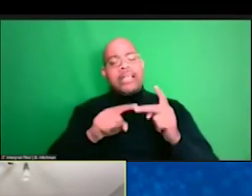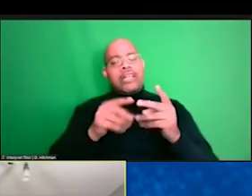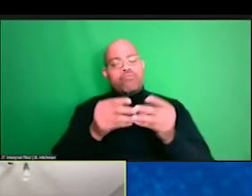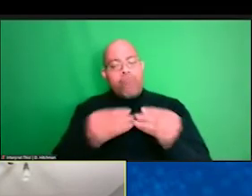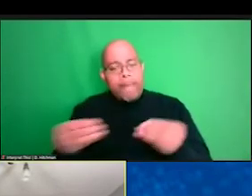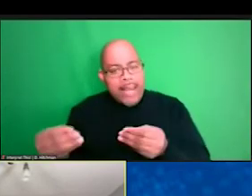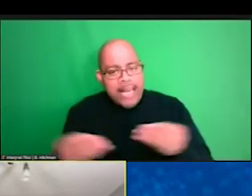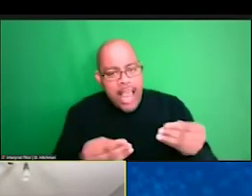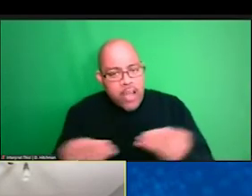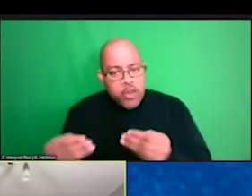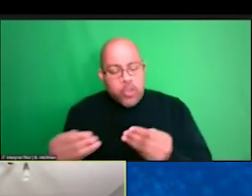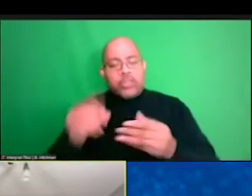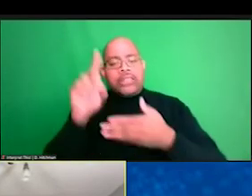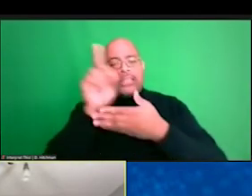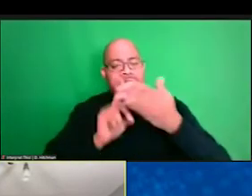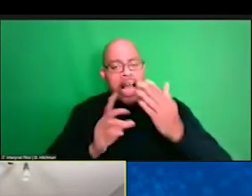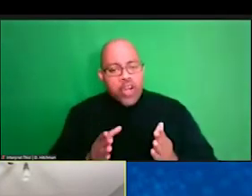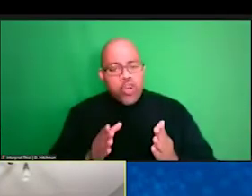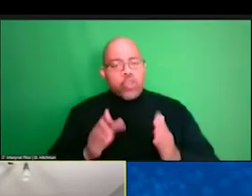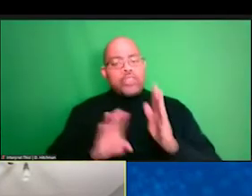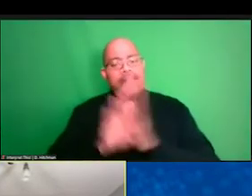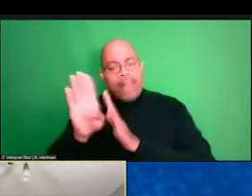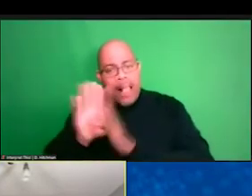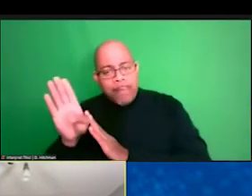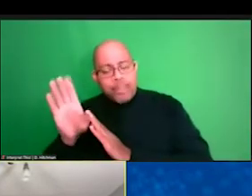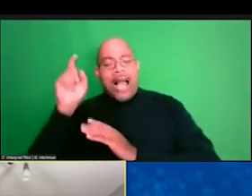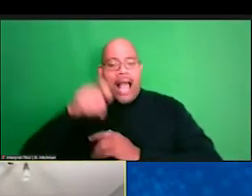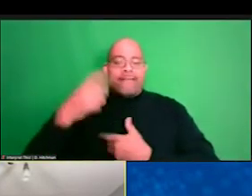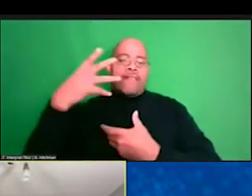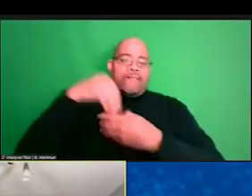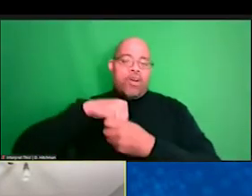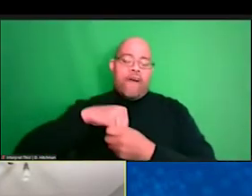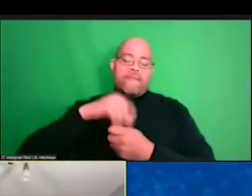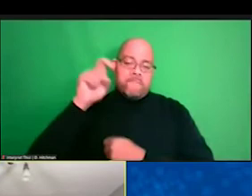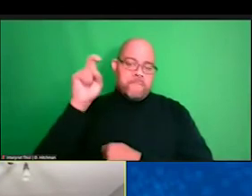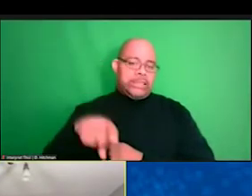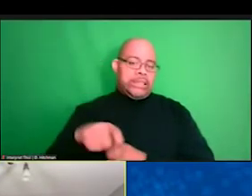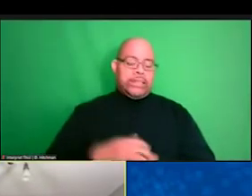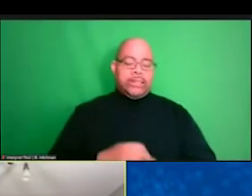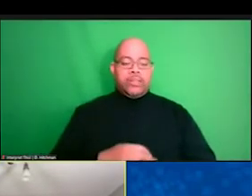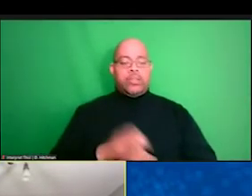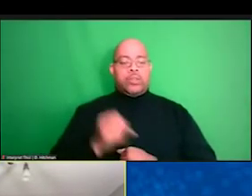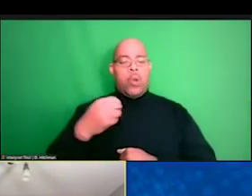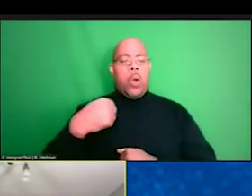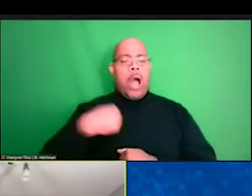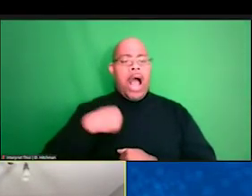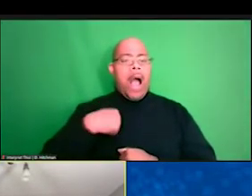or designers or developers have to come into play. So I'm hoping that, I'm hopeful that